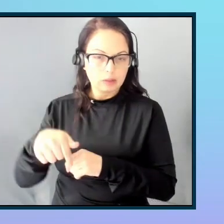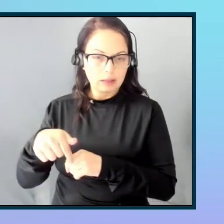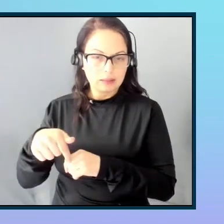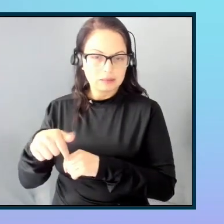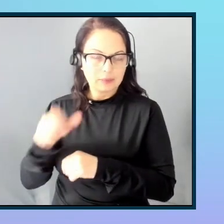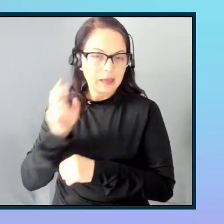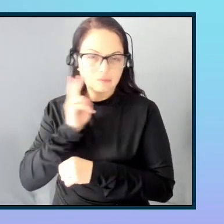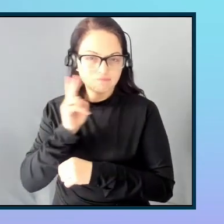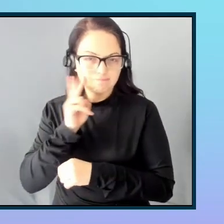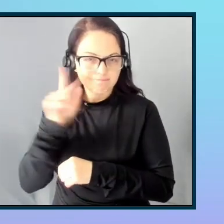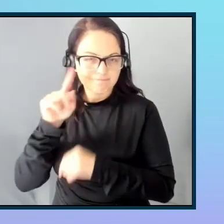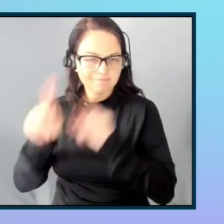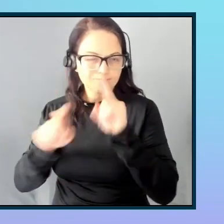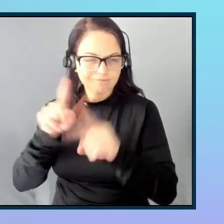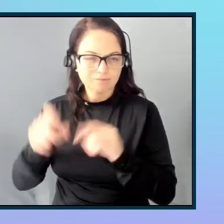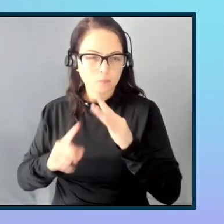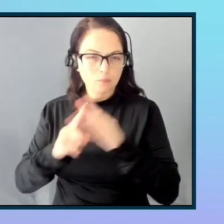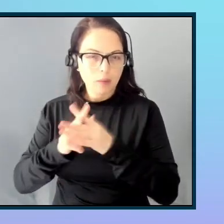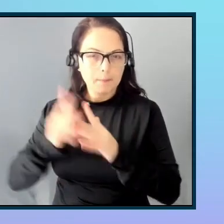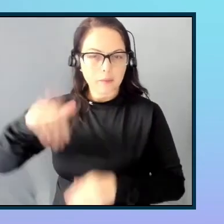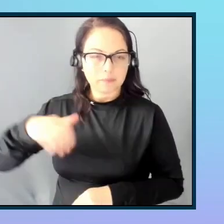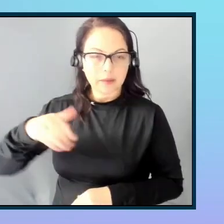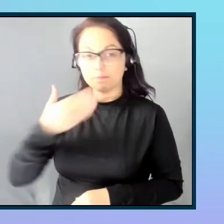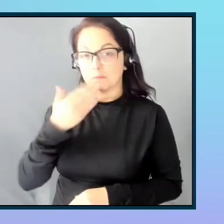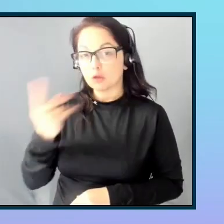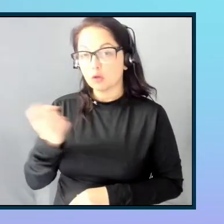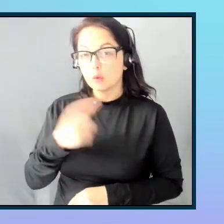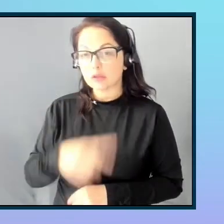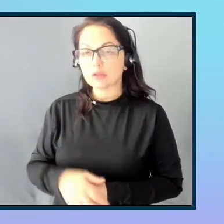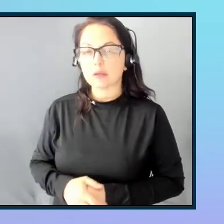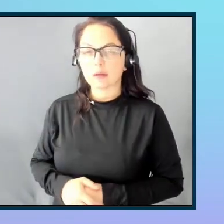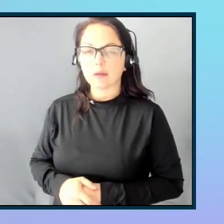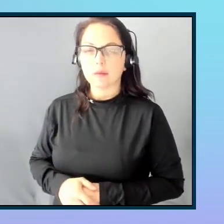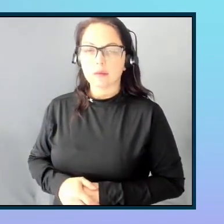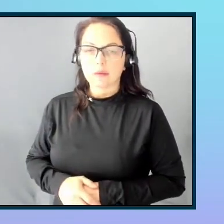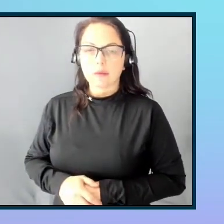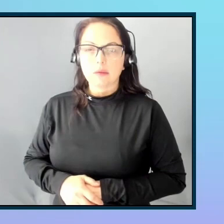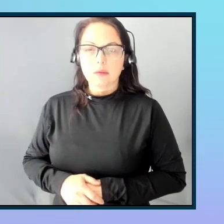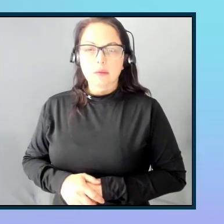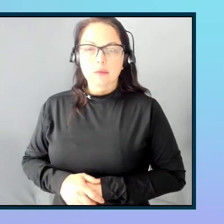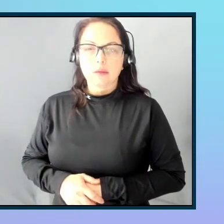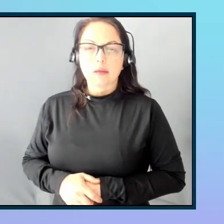It's a very good one. On the same topic of 2.4.11,